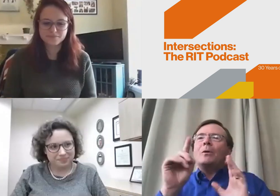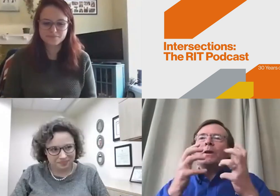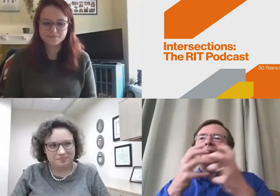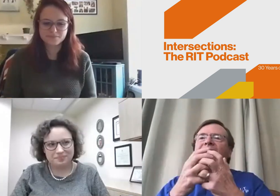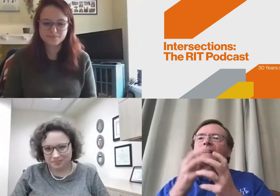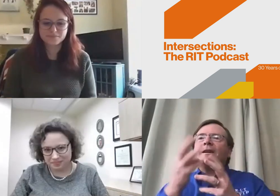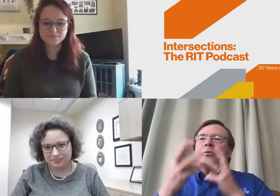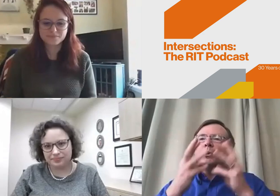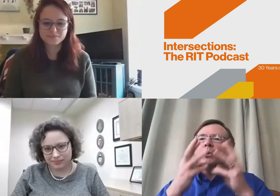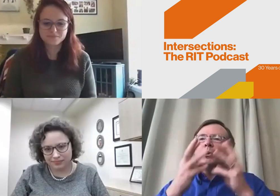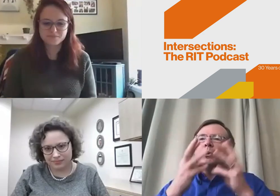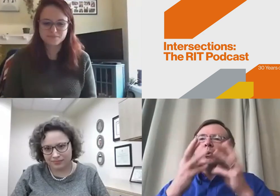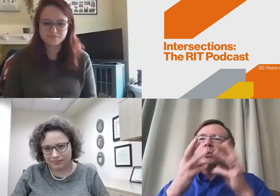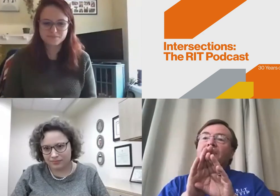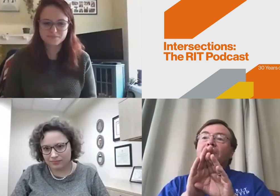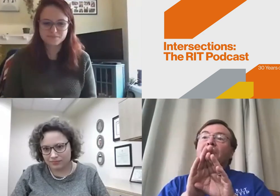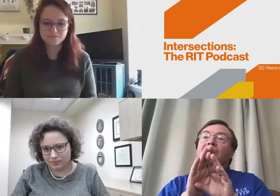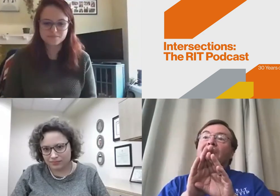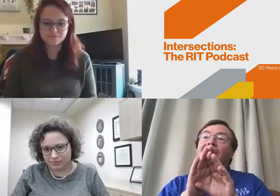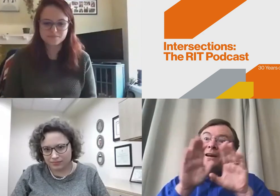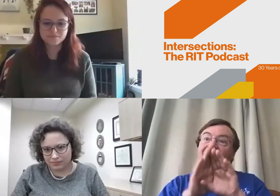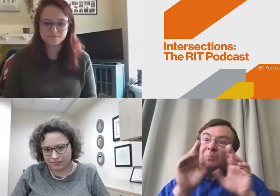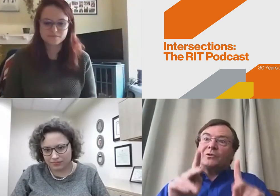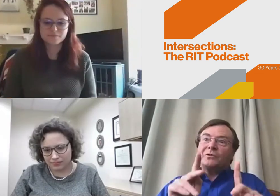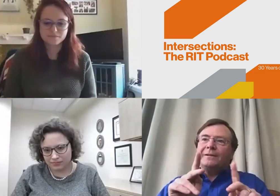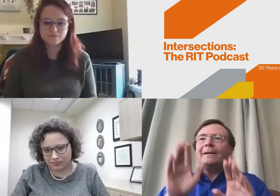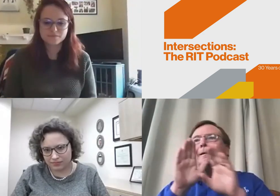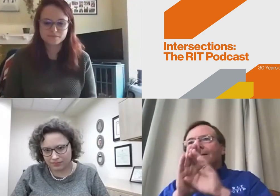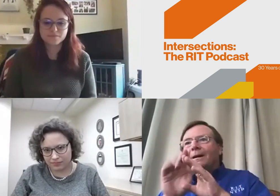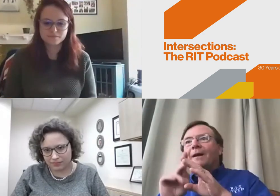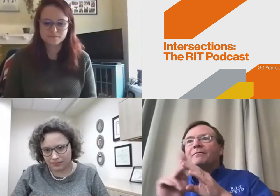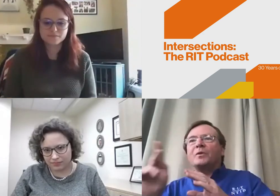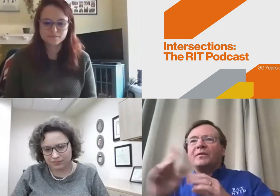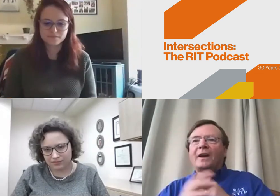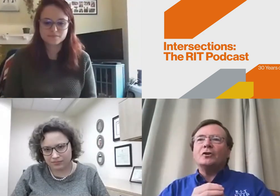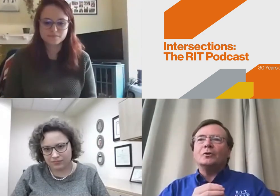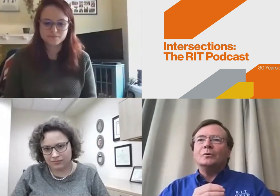they fit in the world as a deaf person and as a deaf professional.